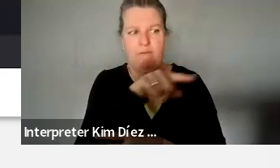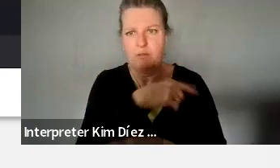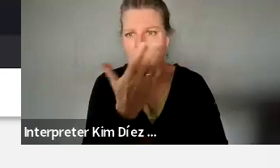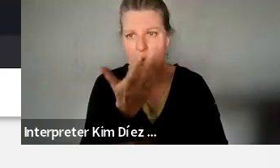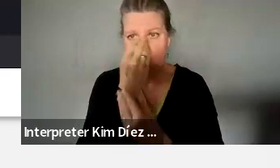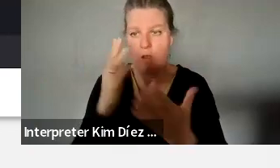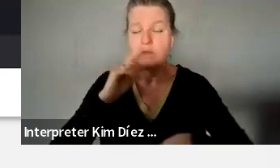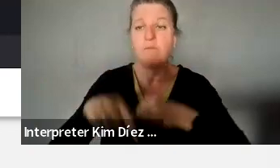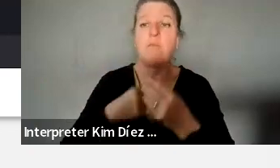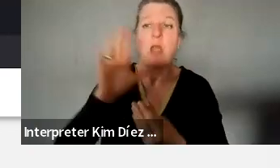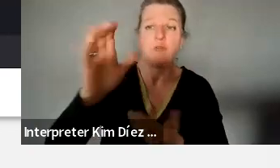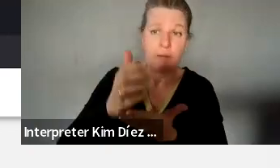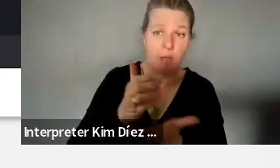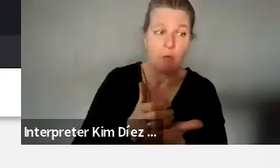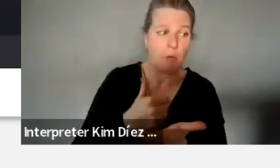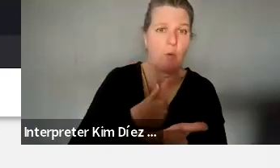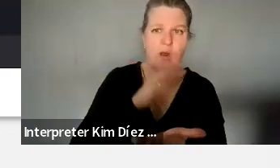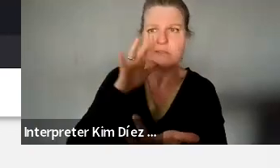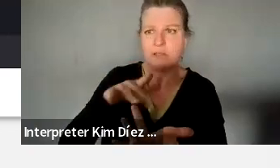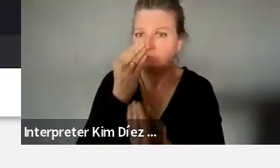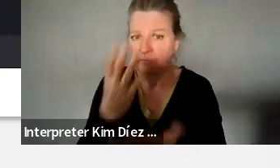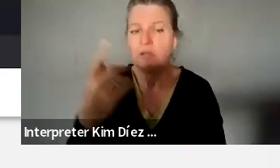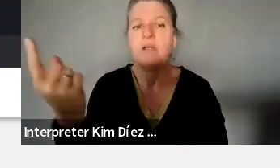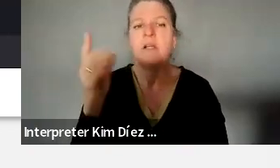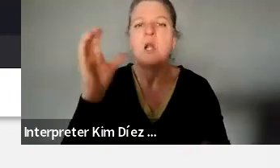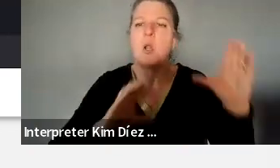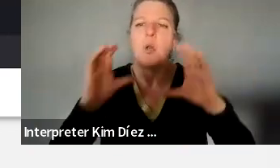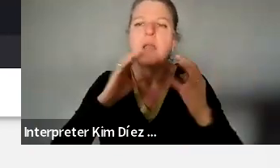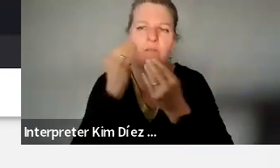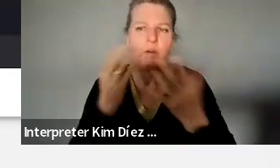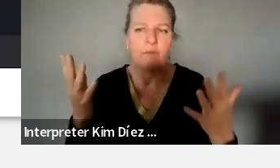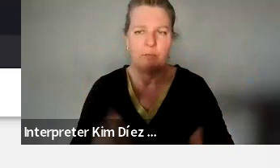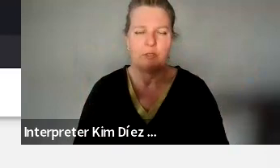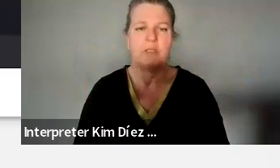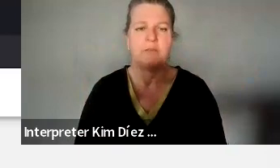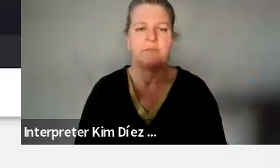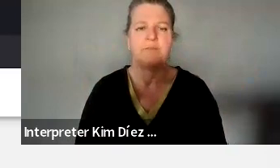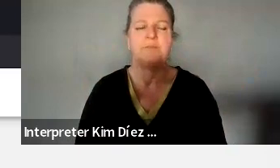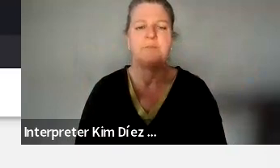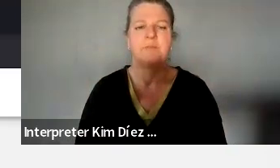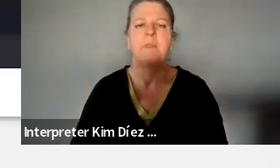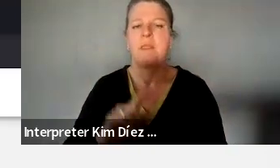and let you know that somebody was looking for information. So it's just kind of, you know,